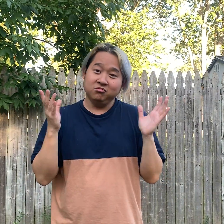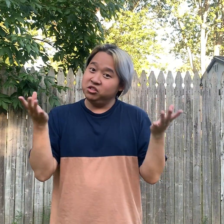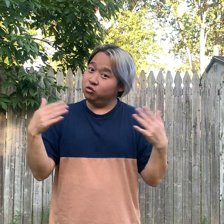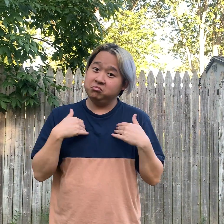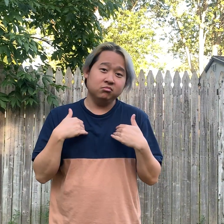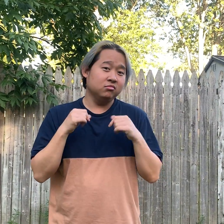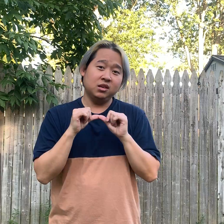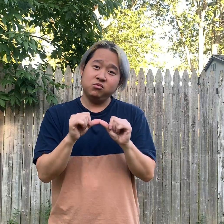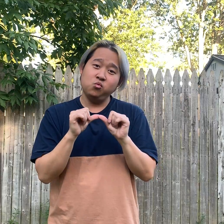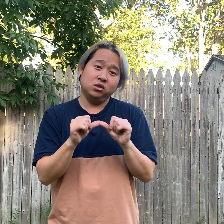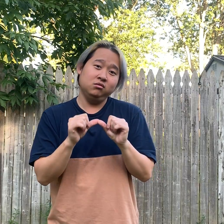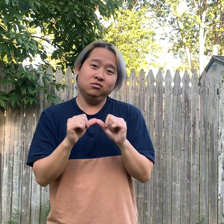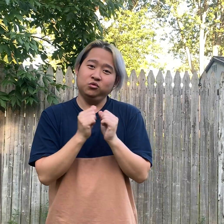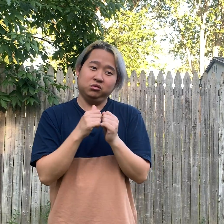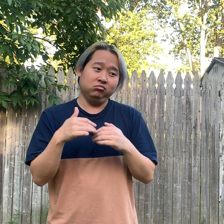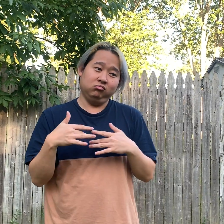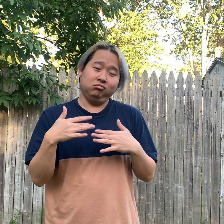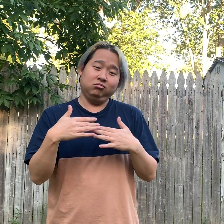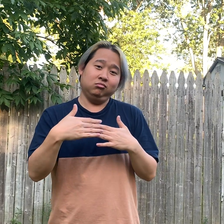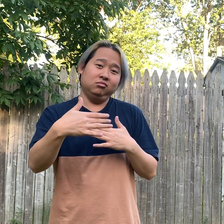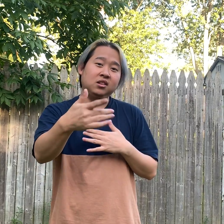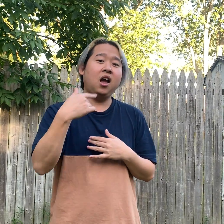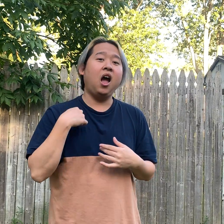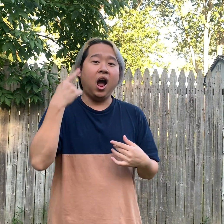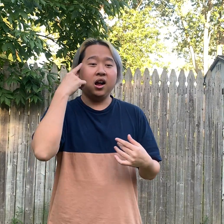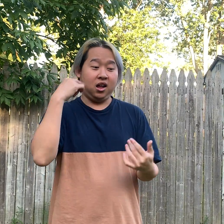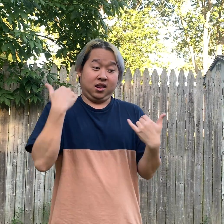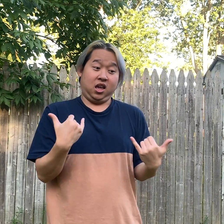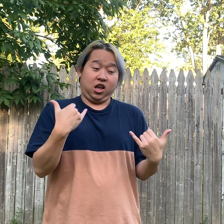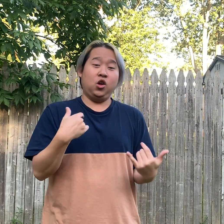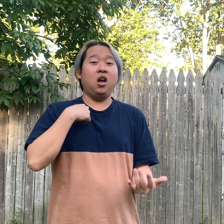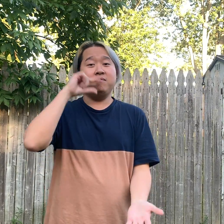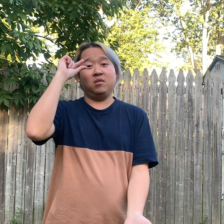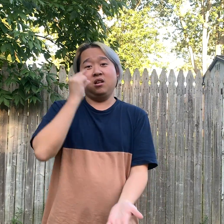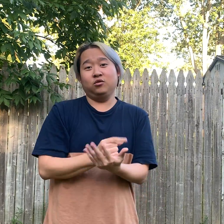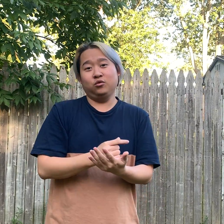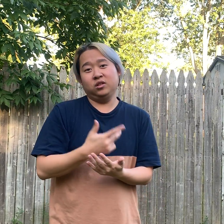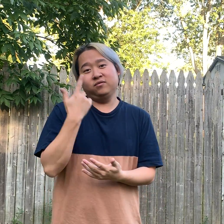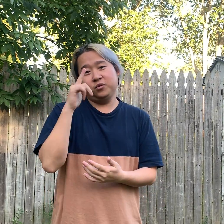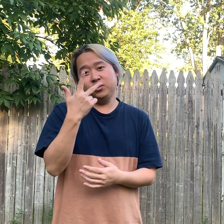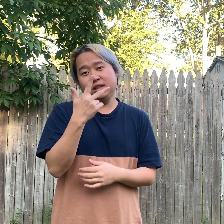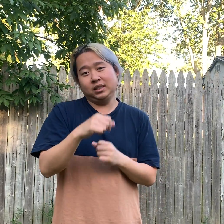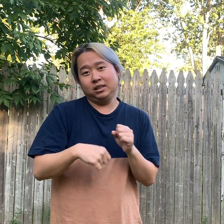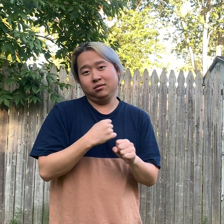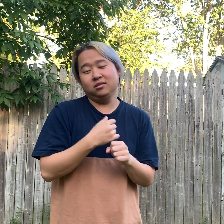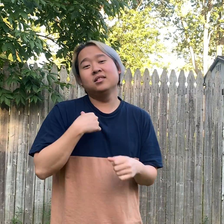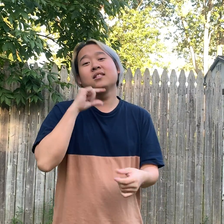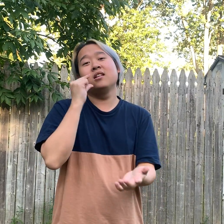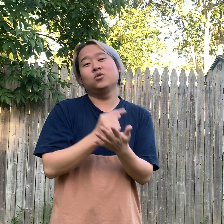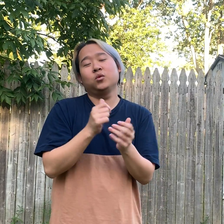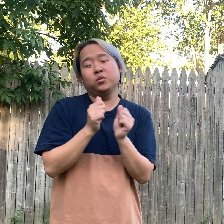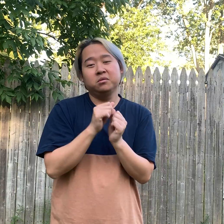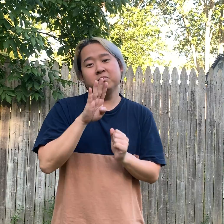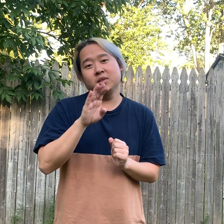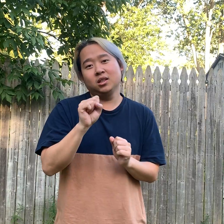I continued my studies and graduated after three years